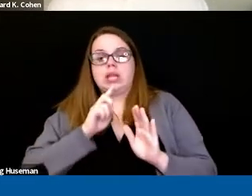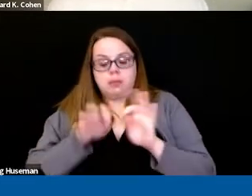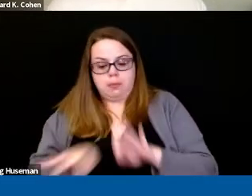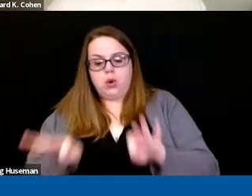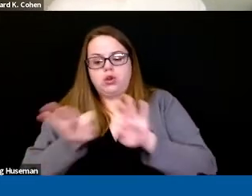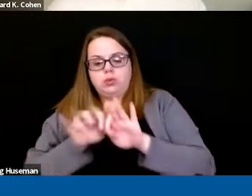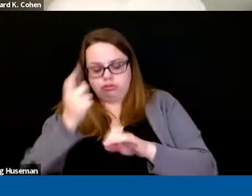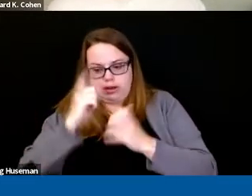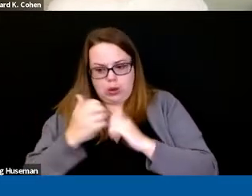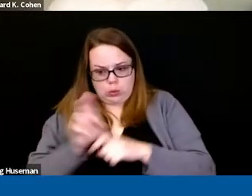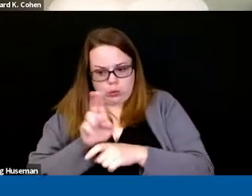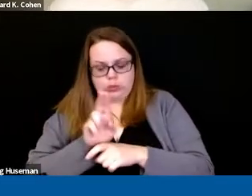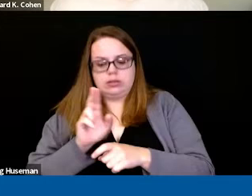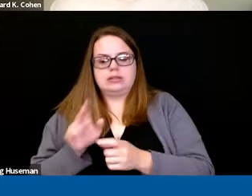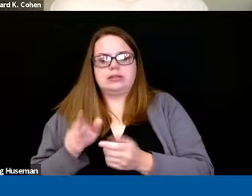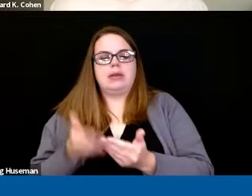especially with how easy certain UI libraries make it